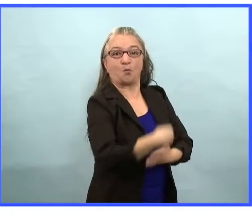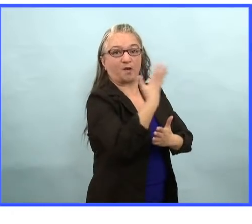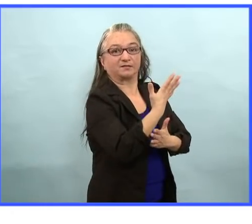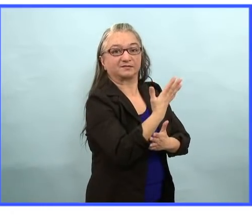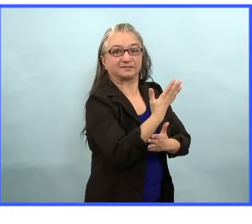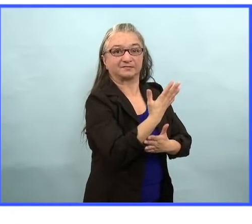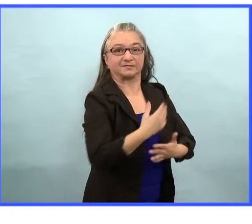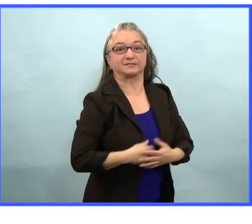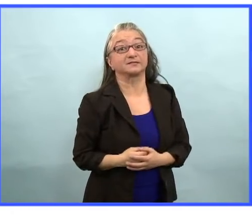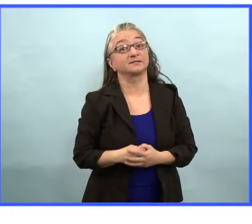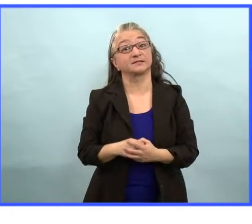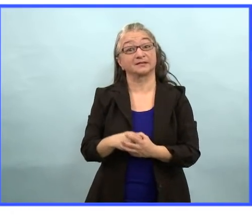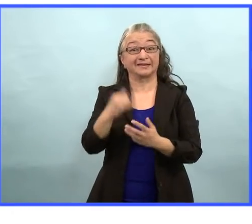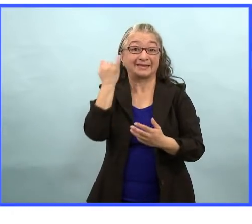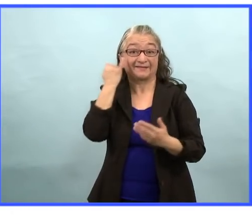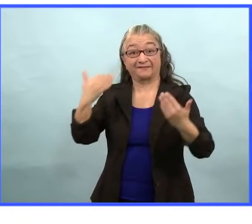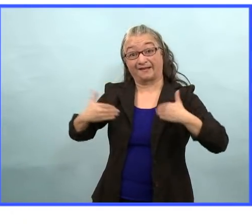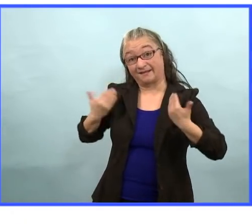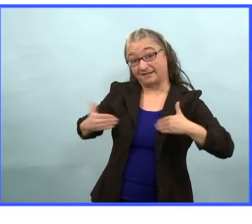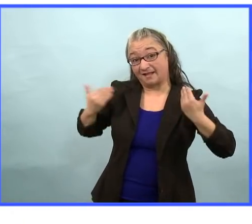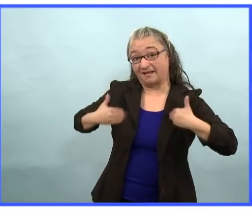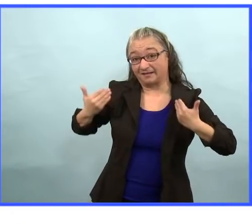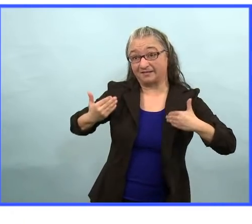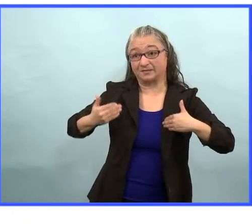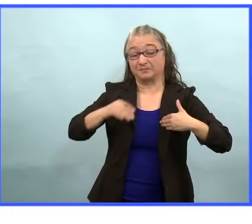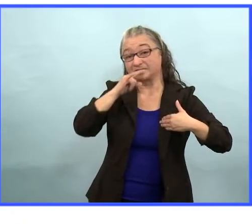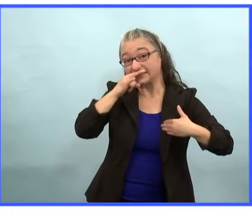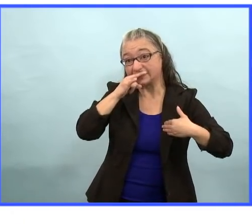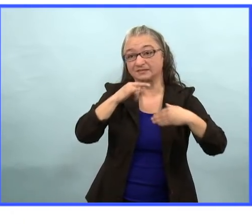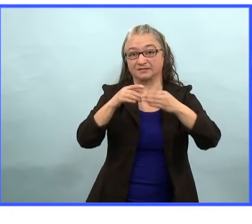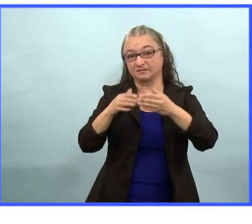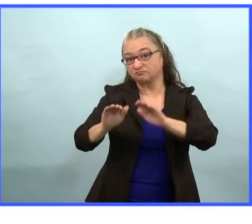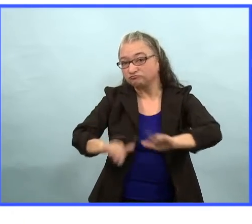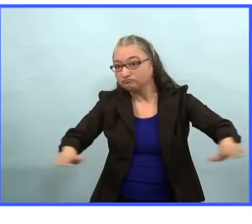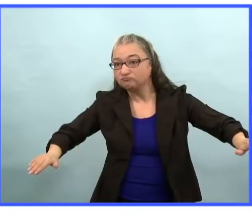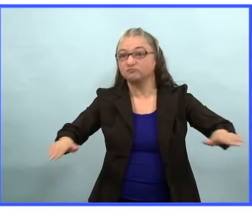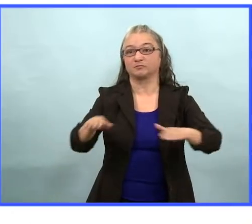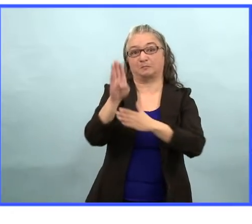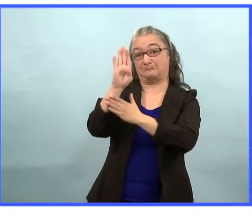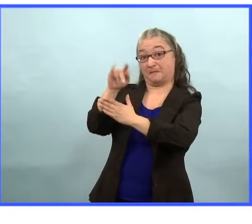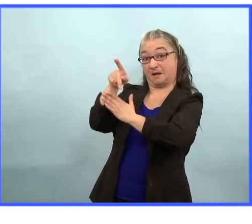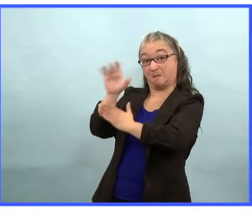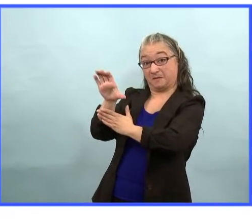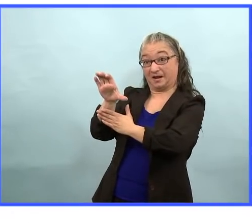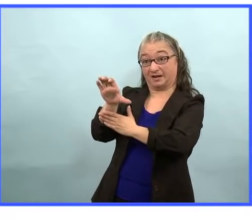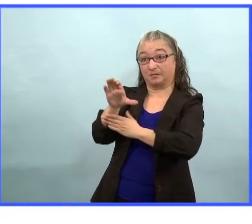can see that bipolar community members actually make up more of the doses given whereas we get